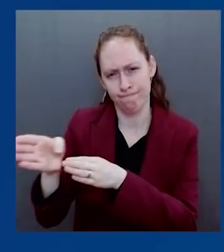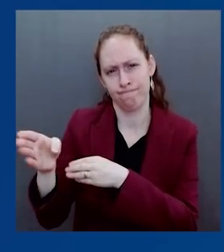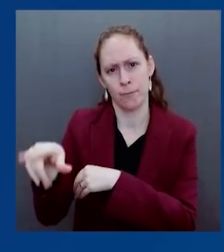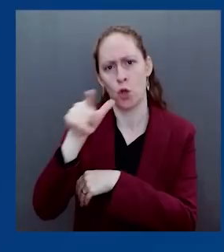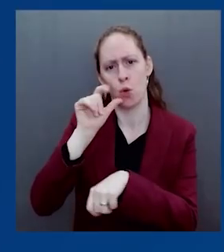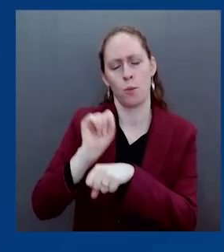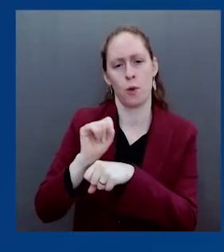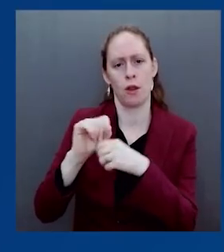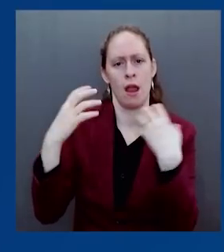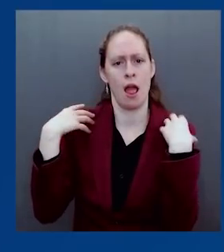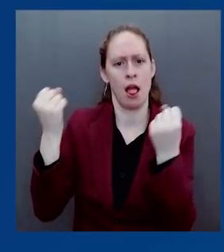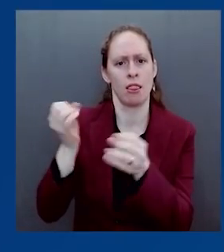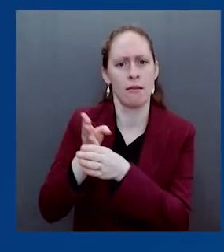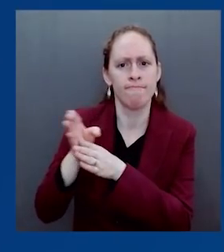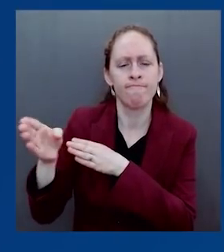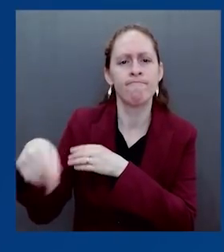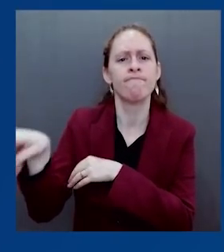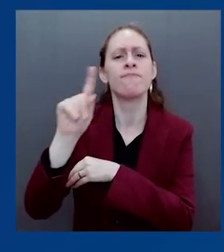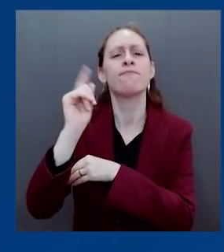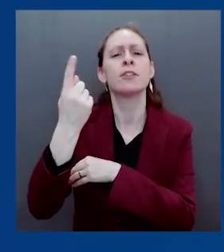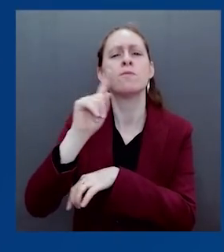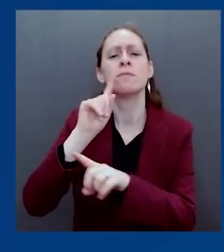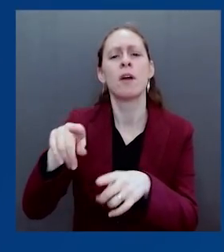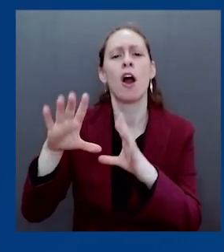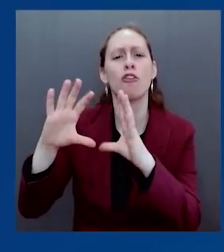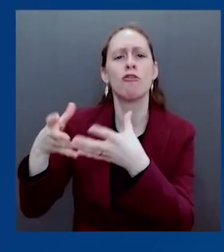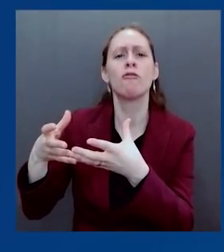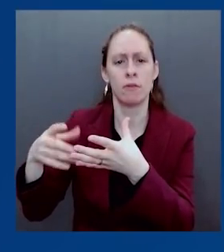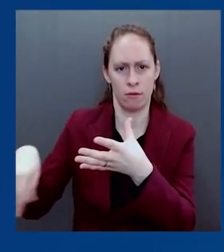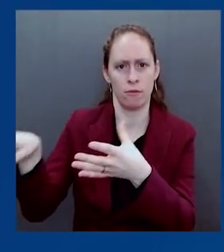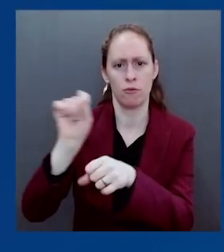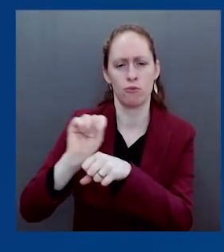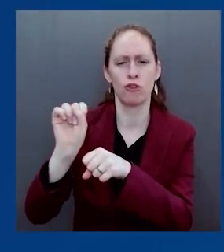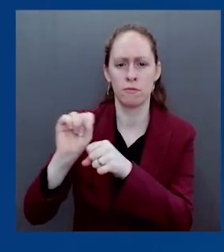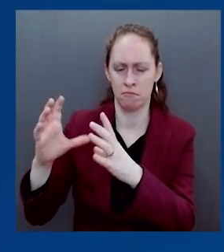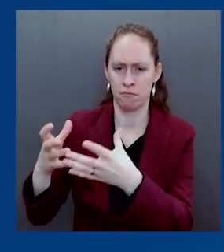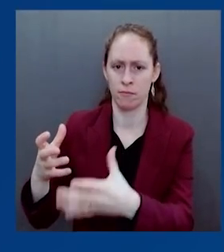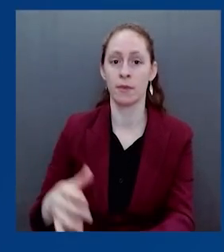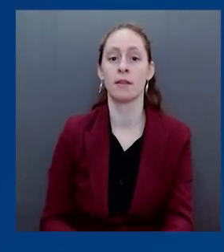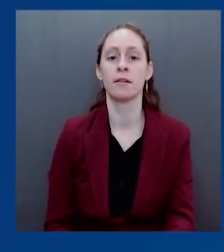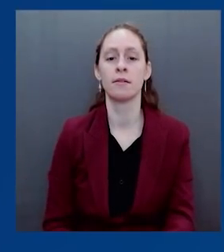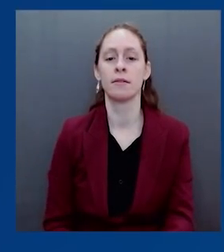CDC, as Dr. Walensky can speak to, recommends Americans wear a well-fitting mask.